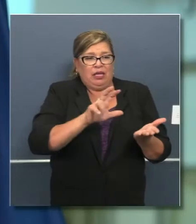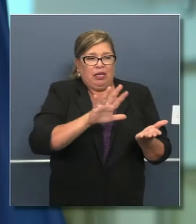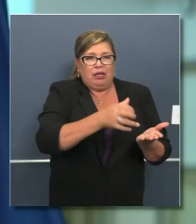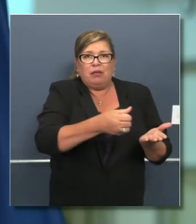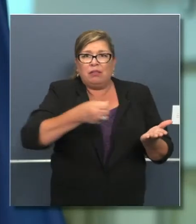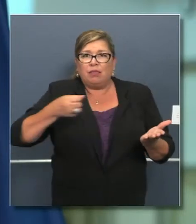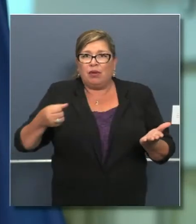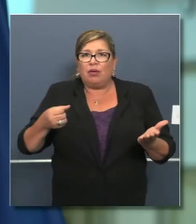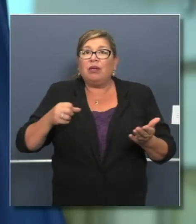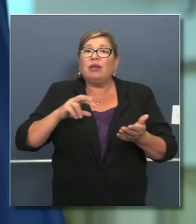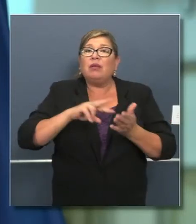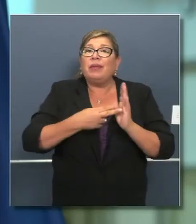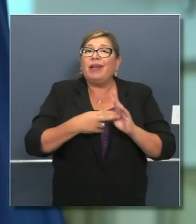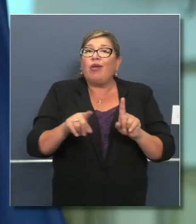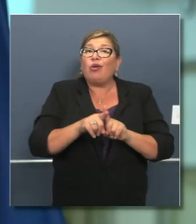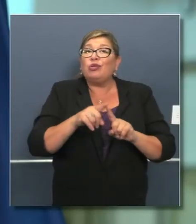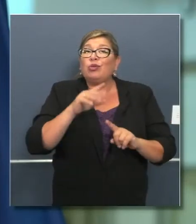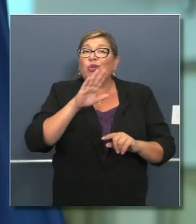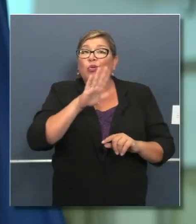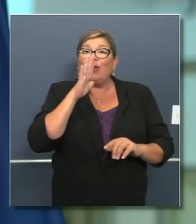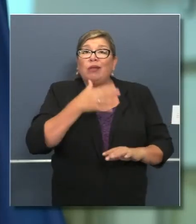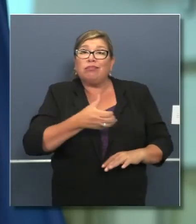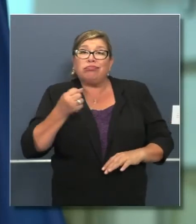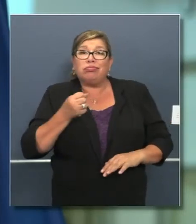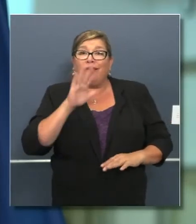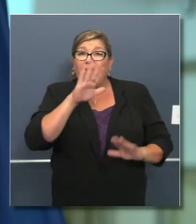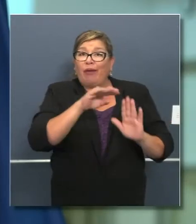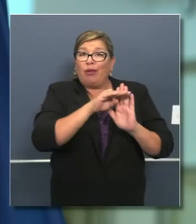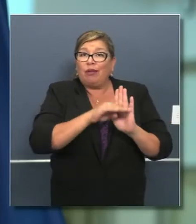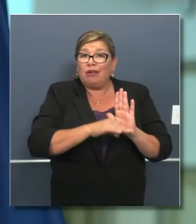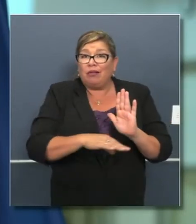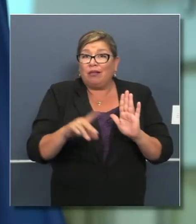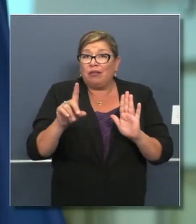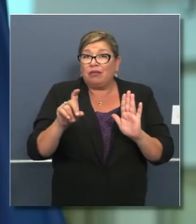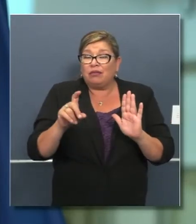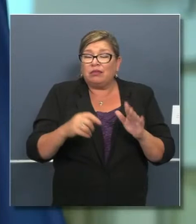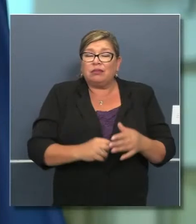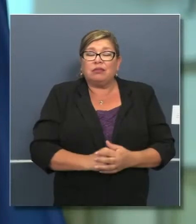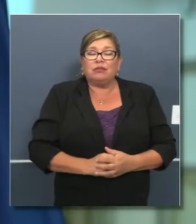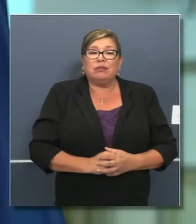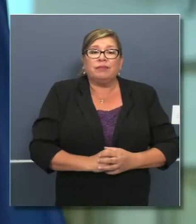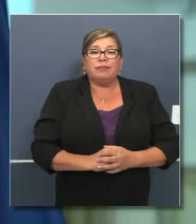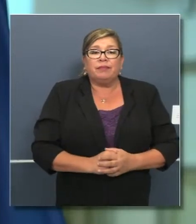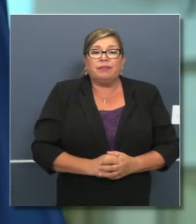them well I think we laid out our prioritization and I think I've been very clear in terms of how